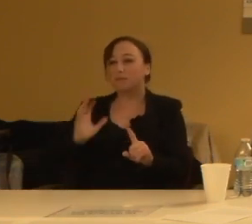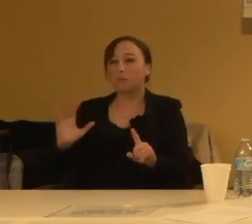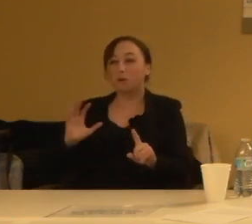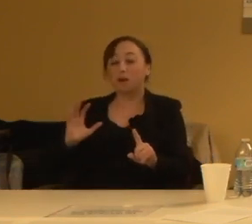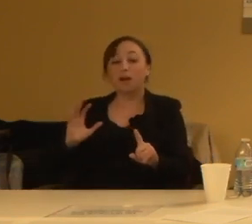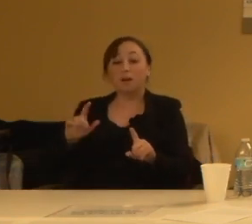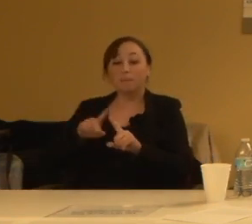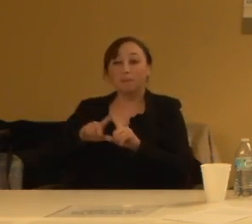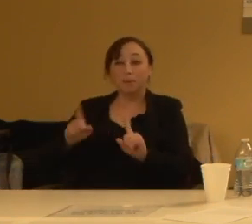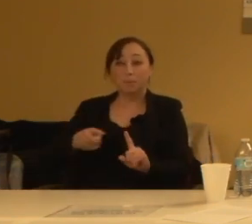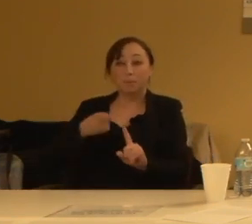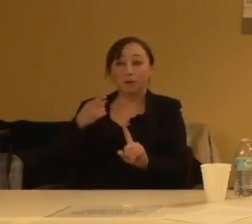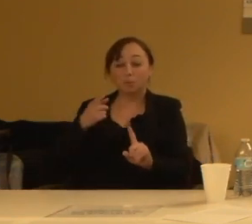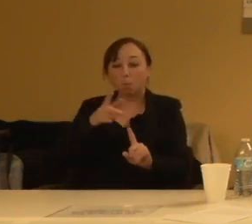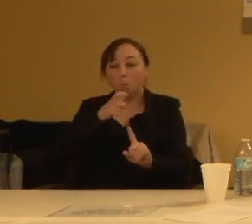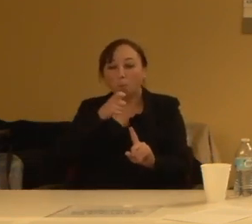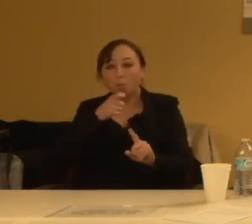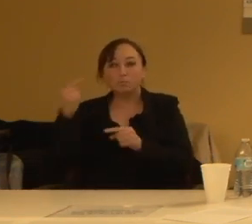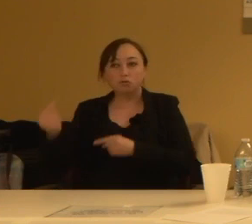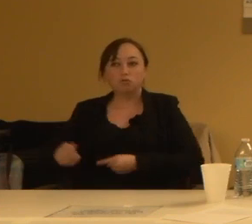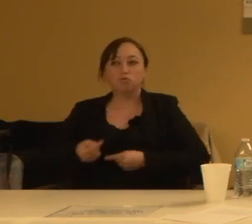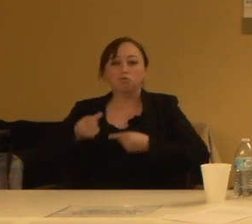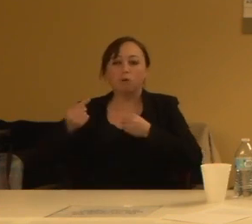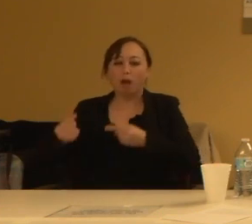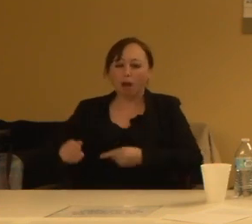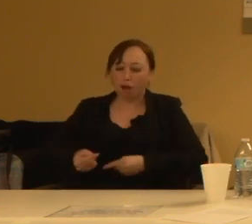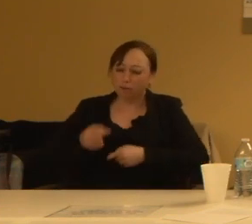who has been struggling to do the work with writers